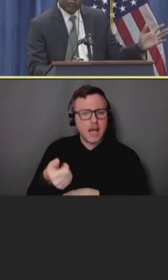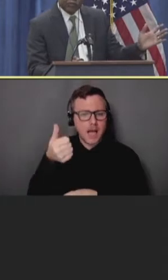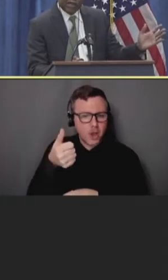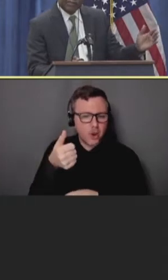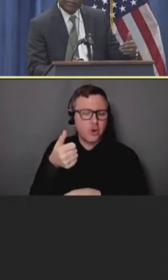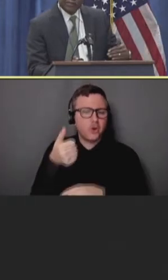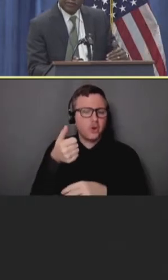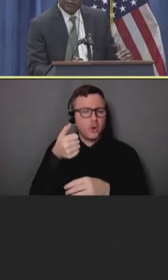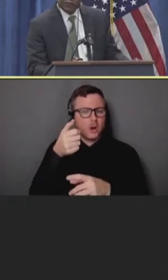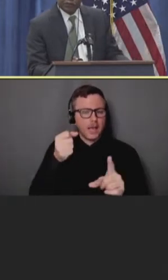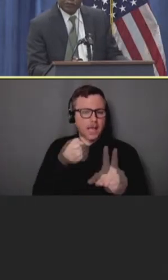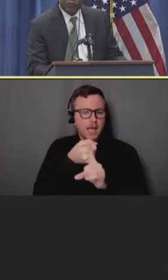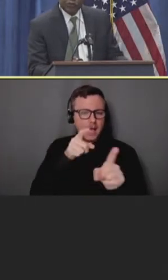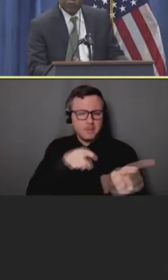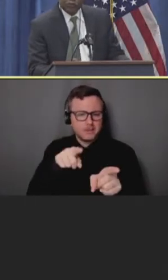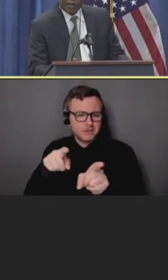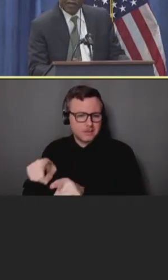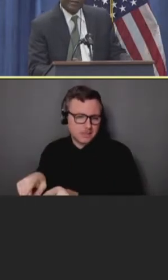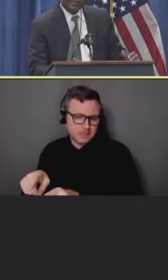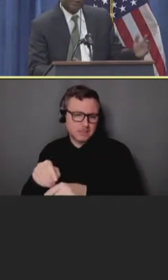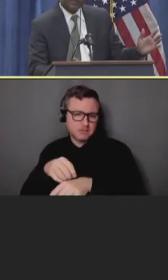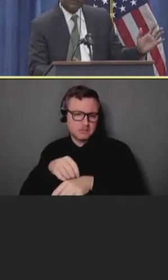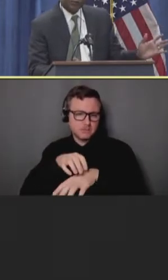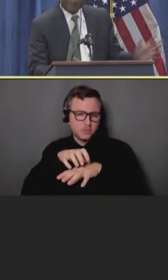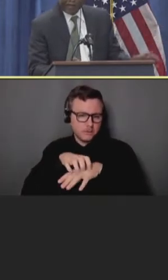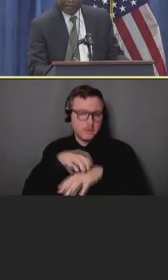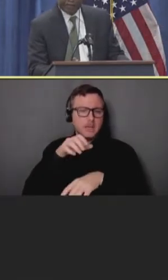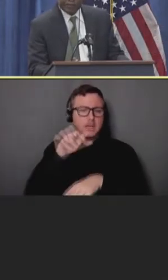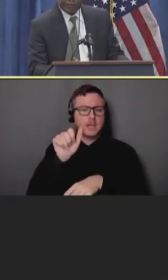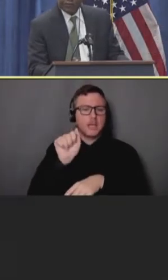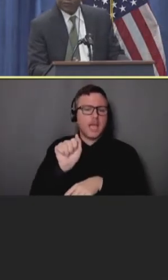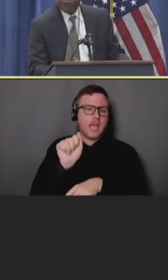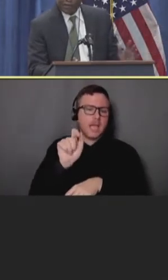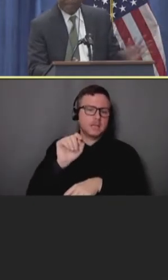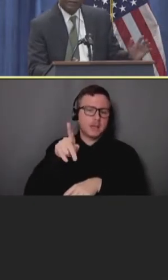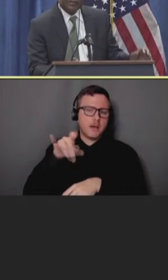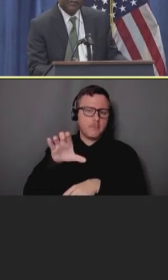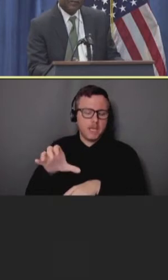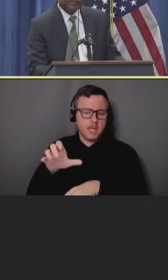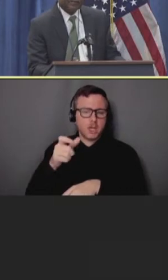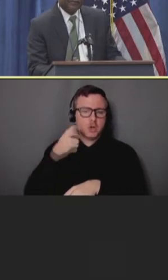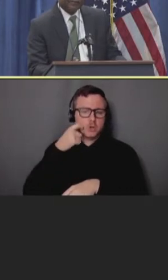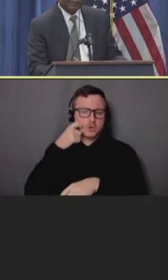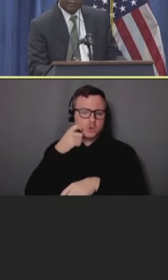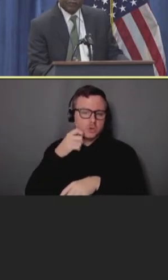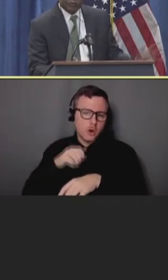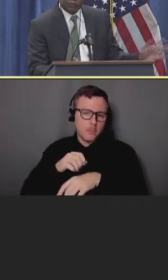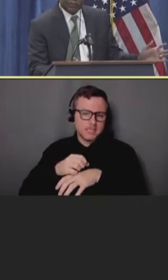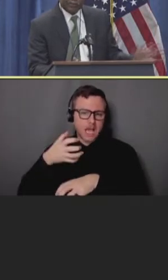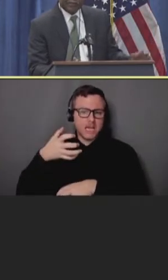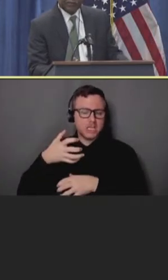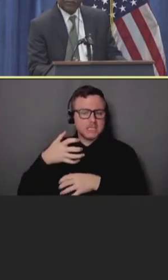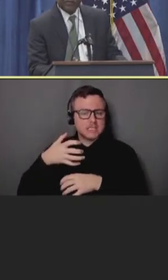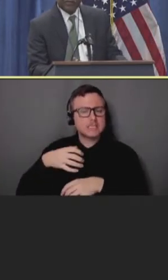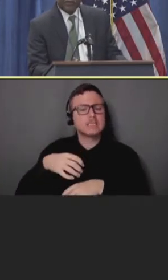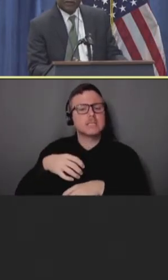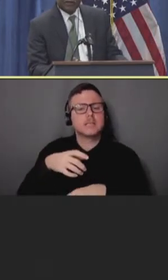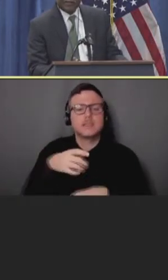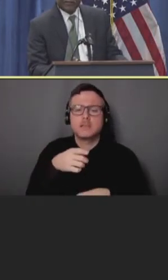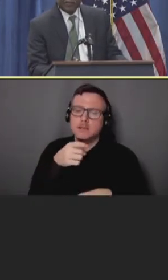reactions. Individuals who had atopic dermatitis were not subject to receive this vaccine.